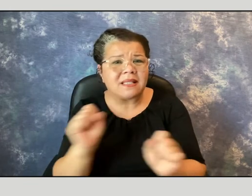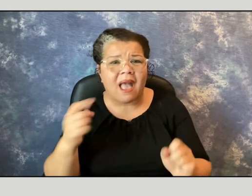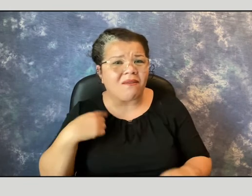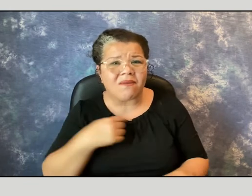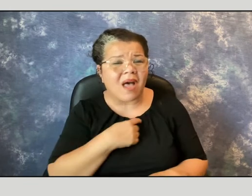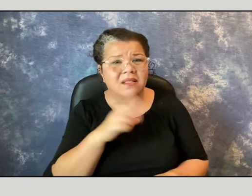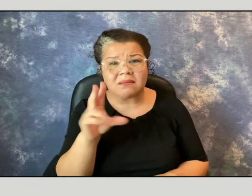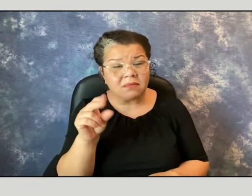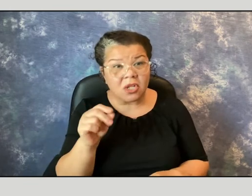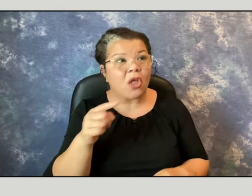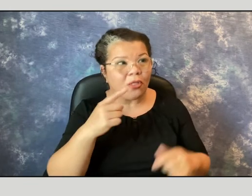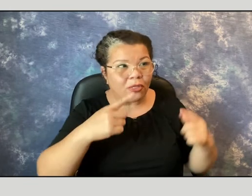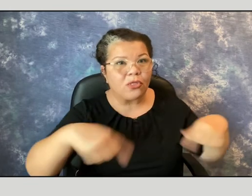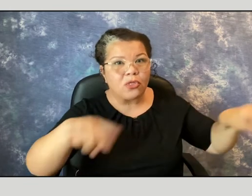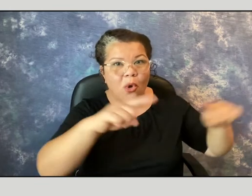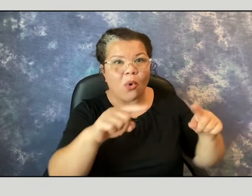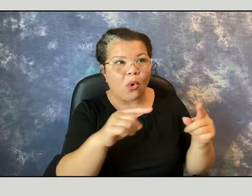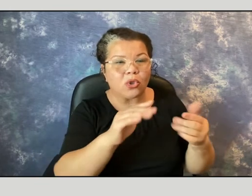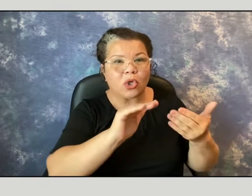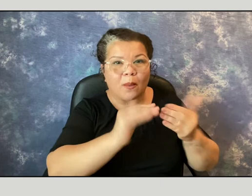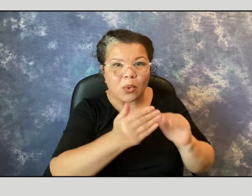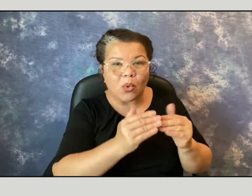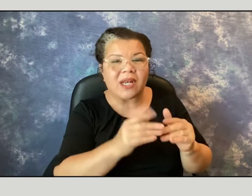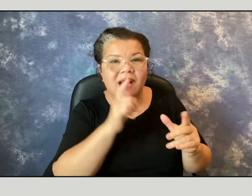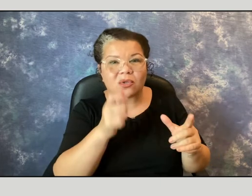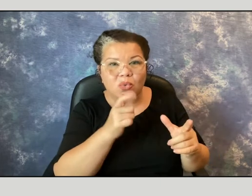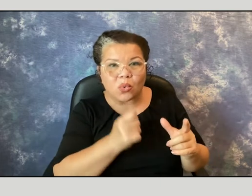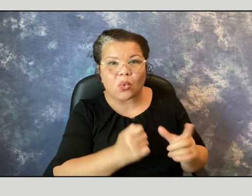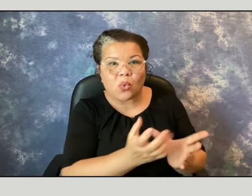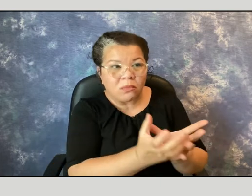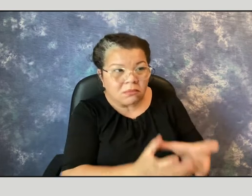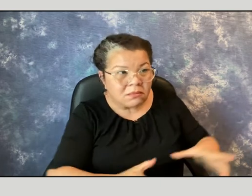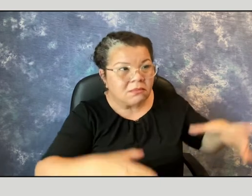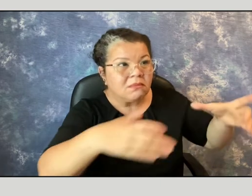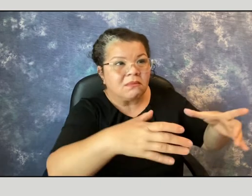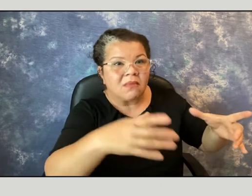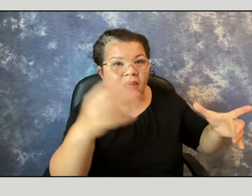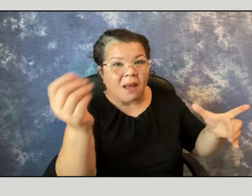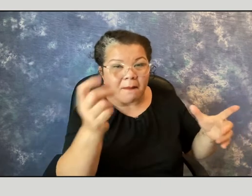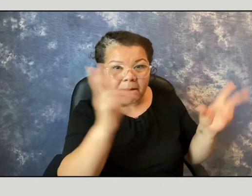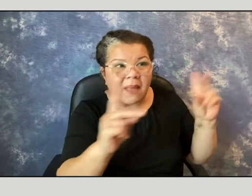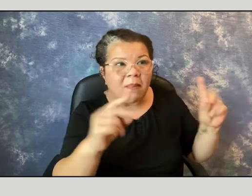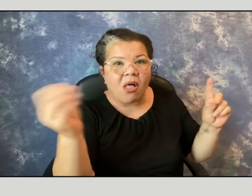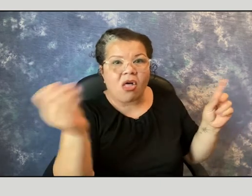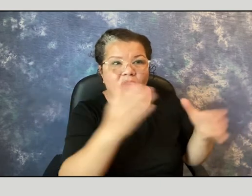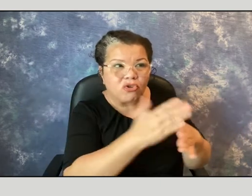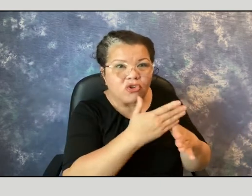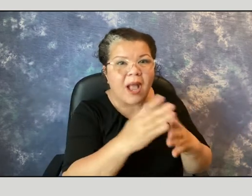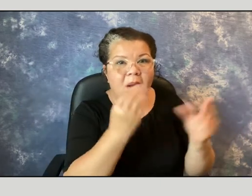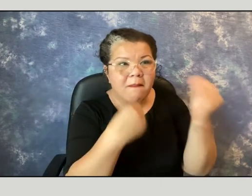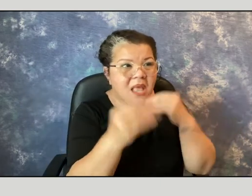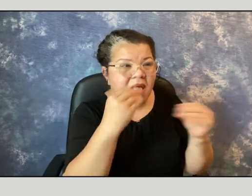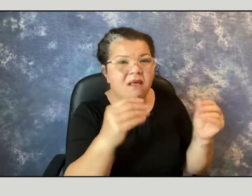those pans that Daniel shows in his art. I think that that image itself is so telling